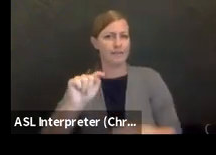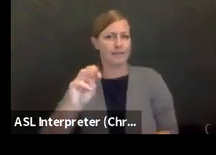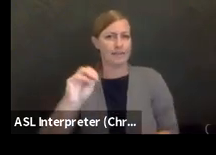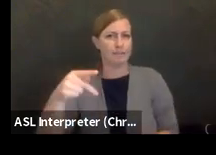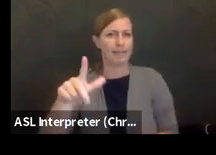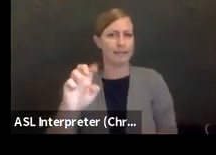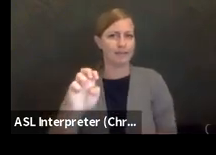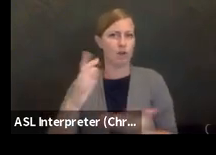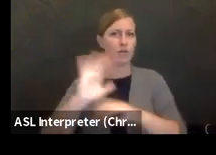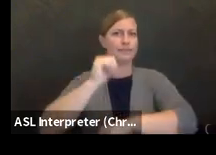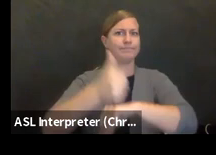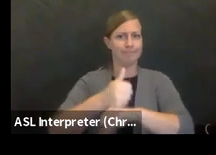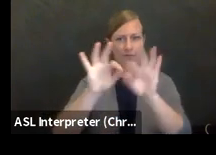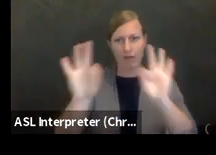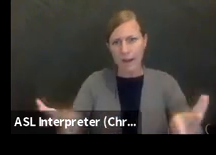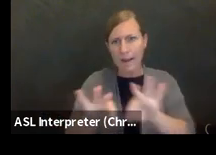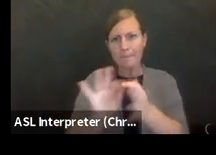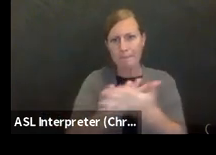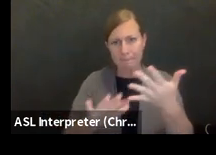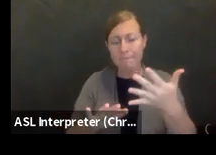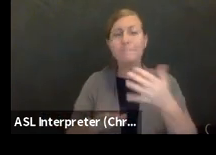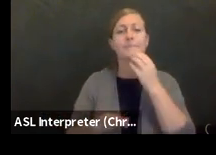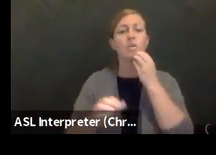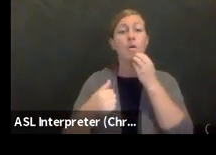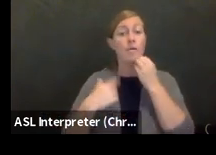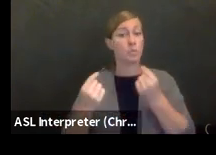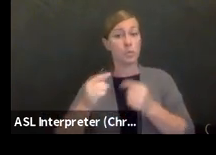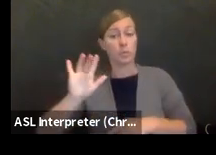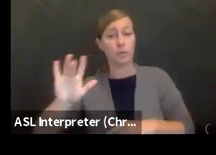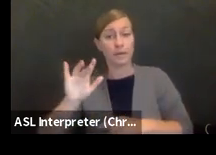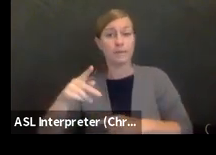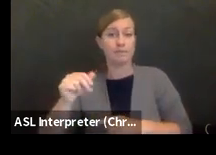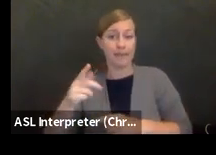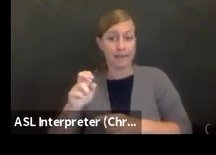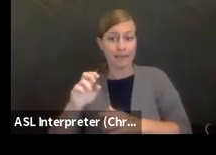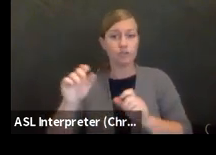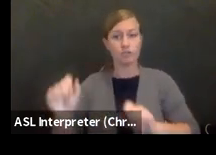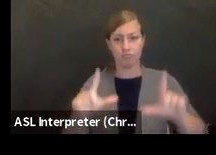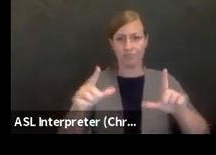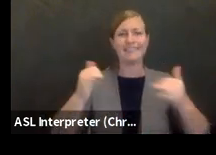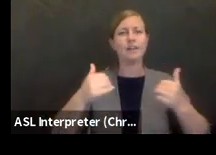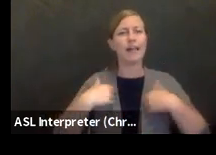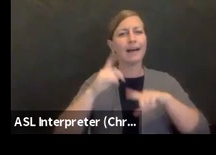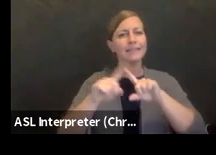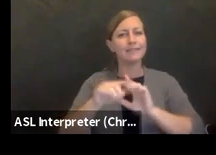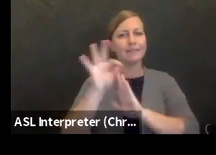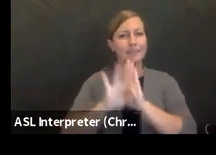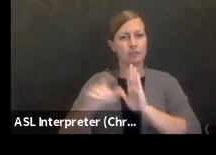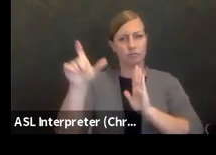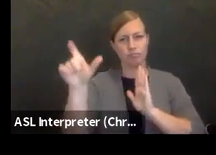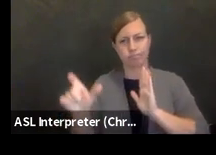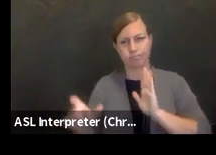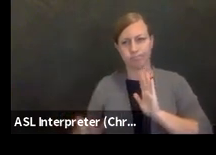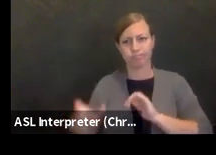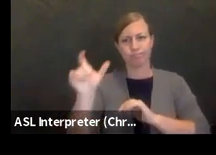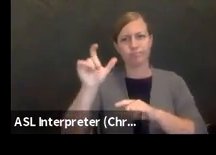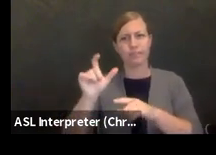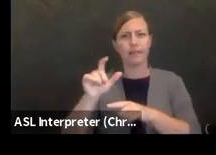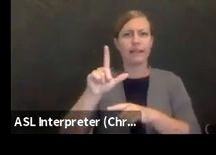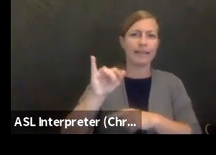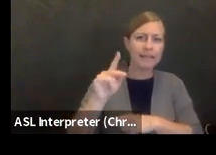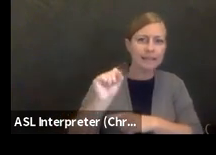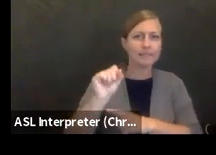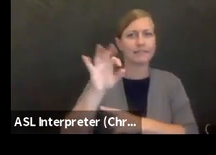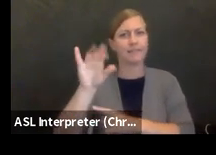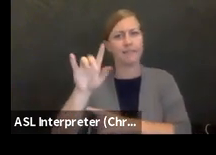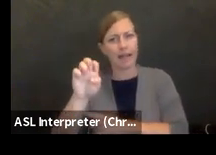ESD 112-- Kristina Wambold: And you notice that I could go ahead and click page and then I still had all of those features and the files and the images and I could start from scratch here.